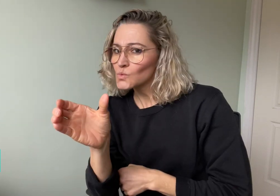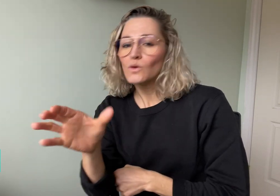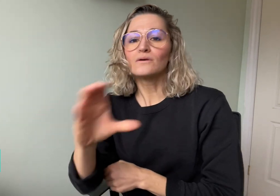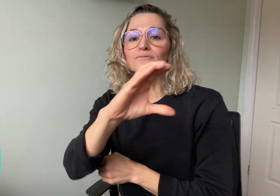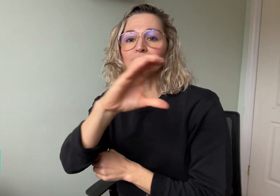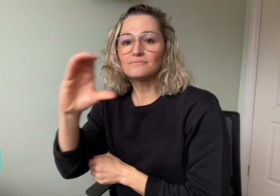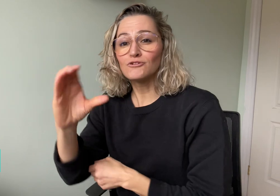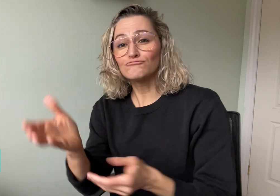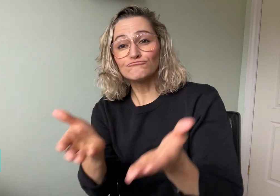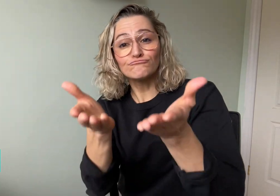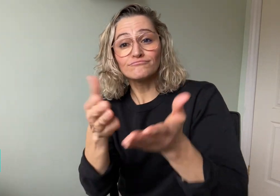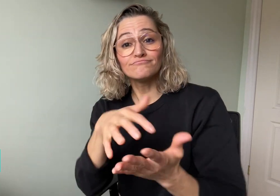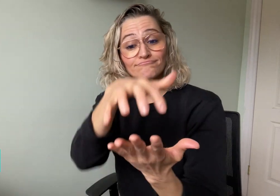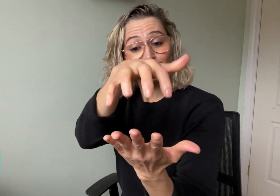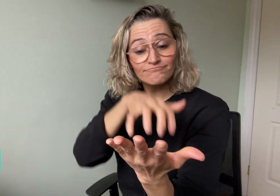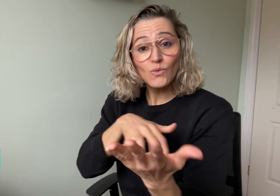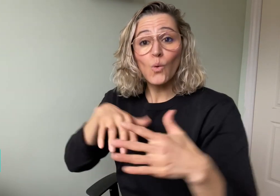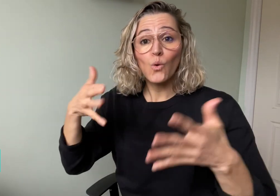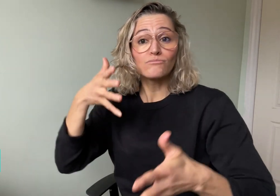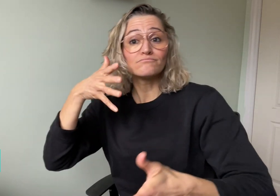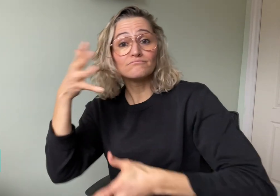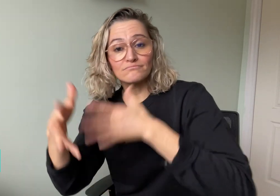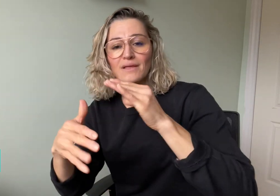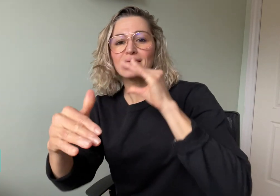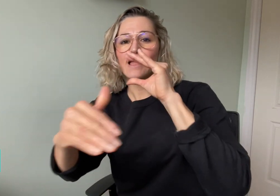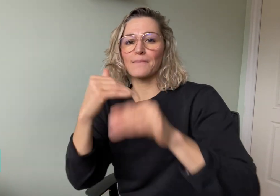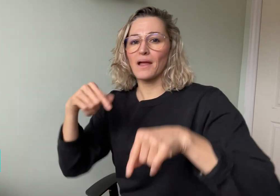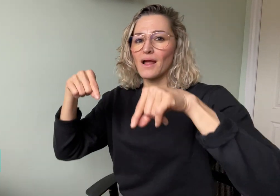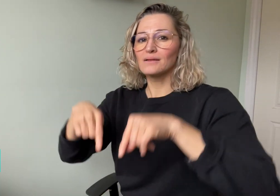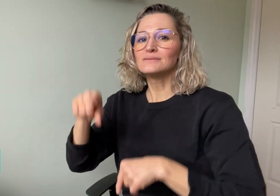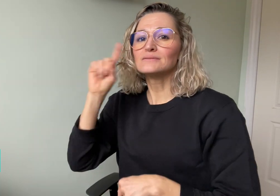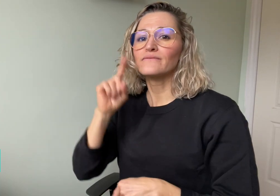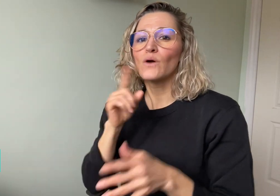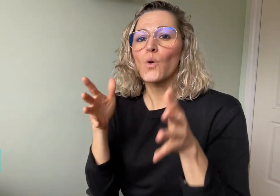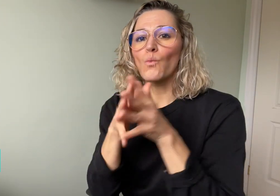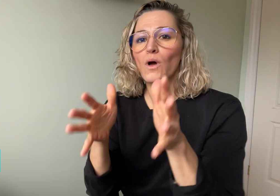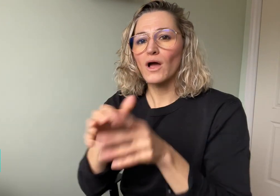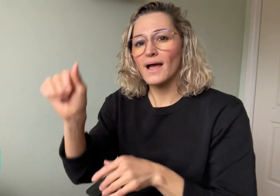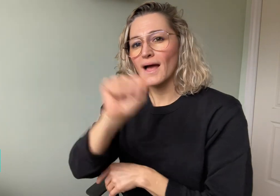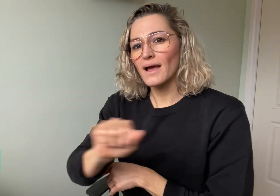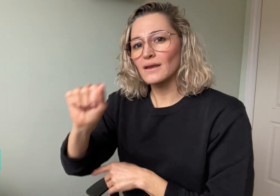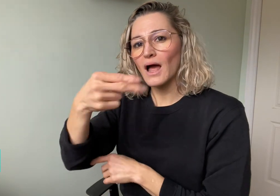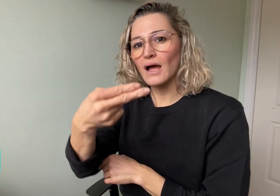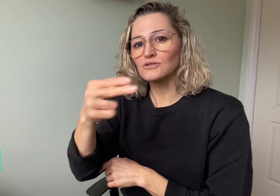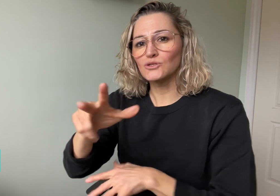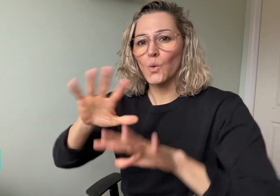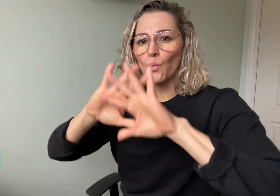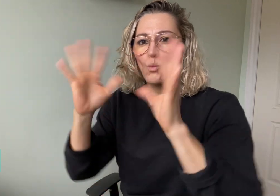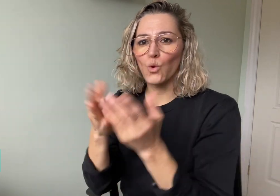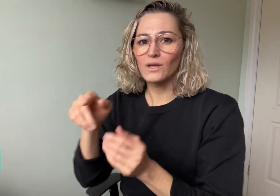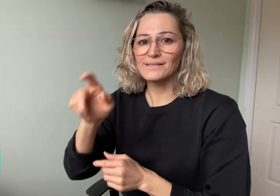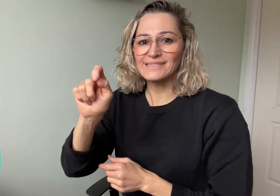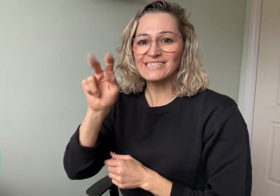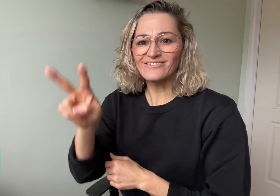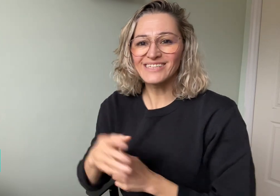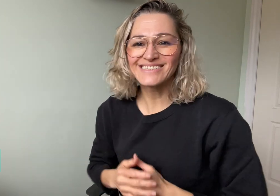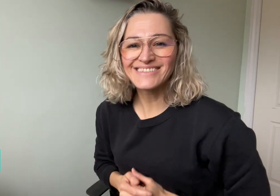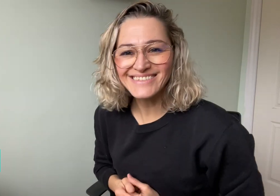in landscape format to deafwire@h3world.tv.